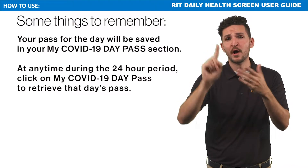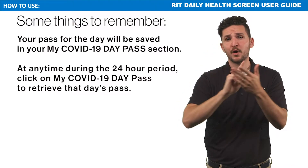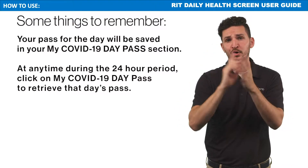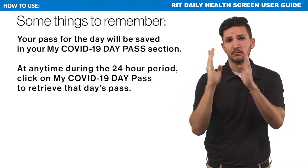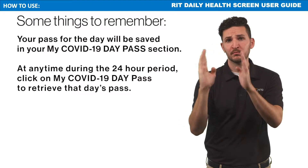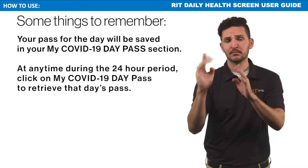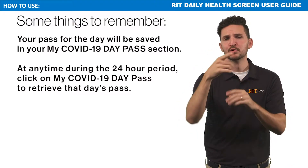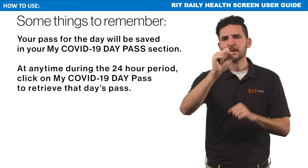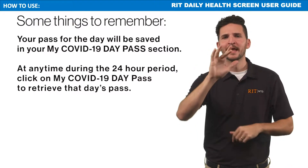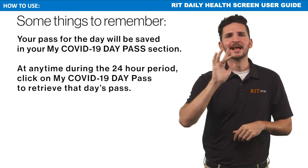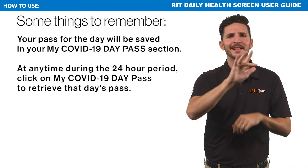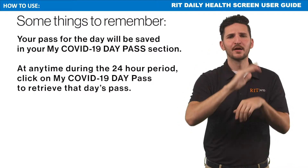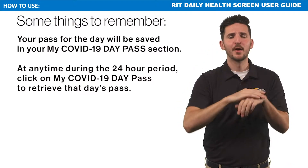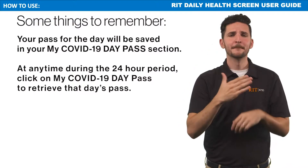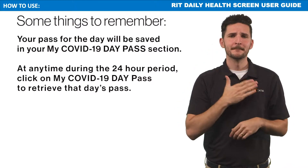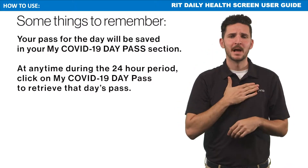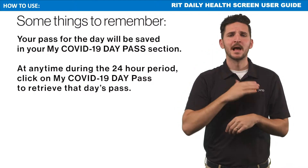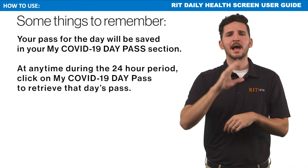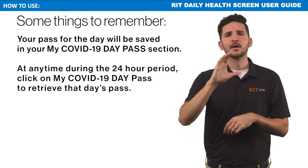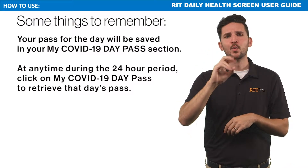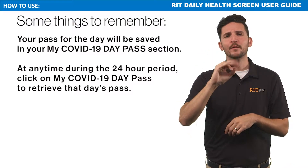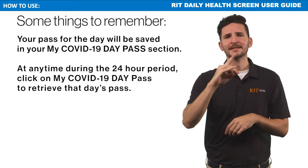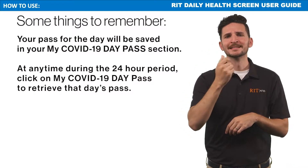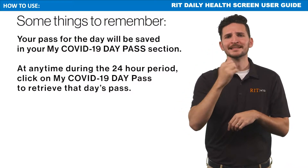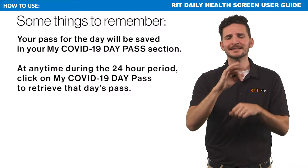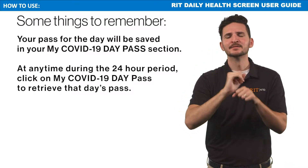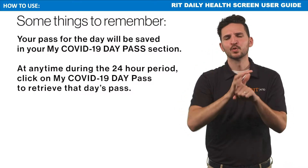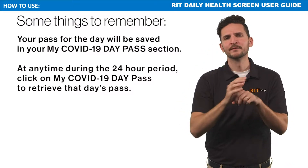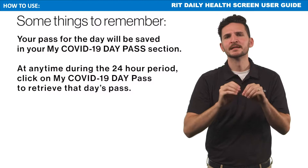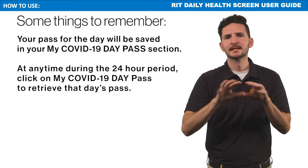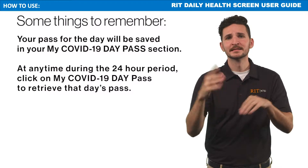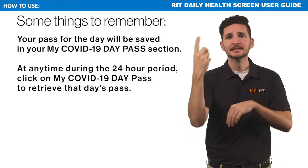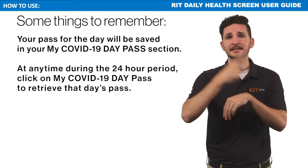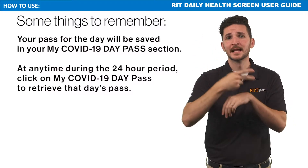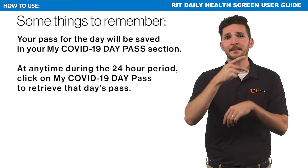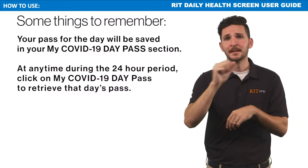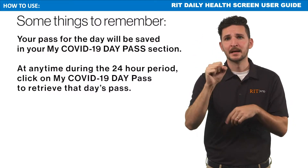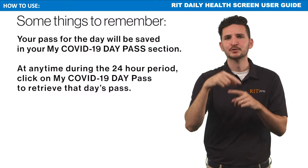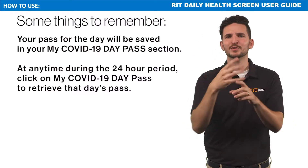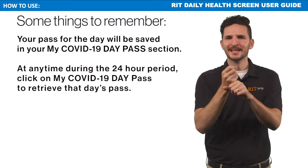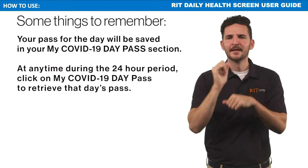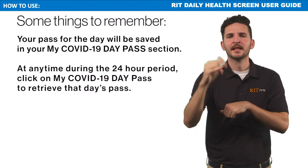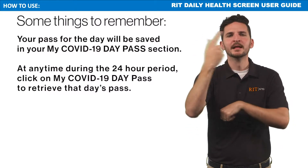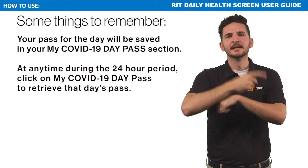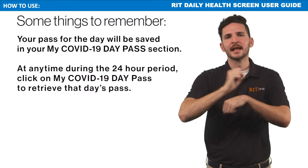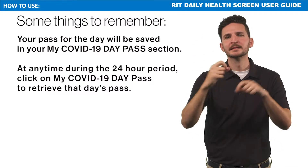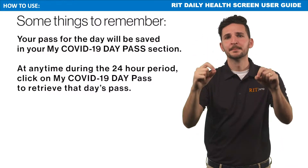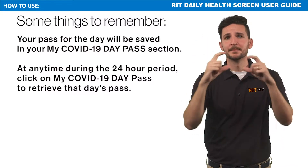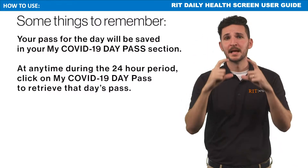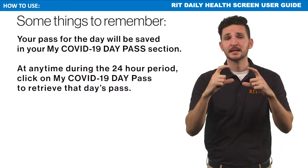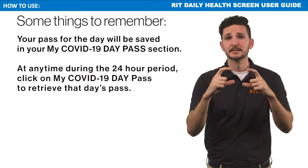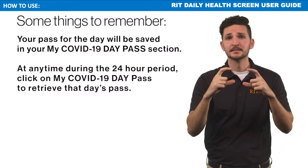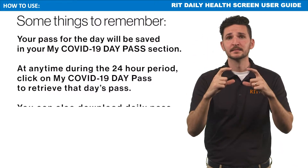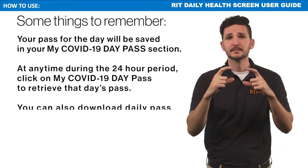At any time during the 24-hour period, click on My COVID-19 DAY Pass to retrieve that day’s pass.